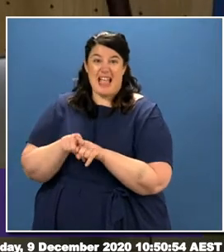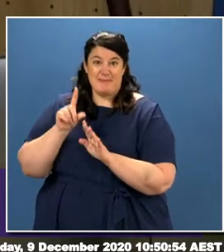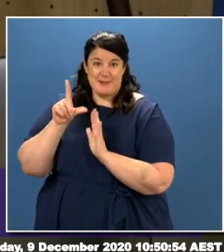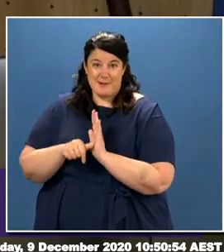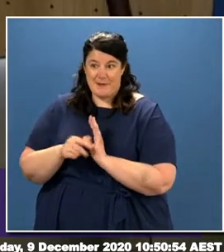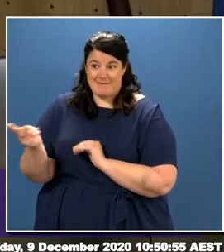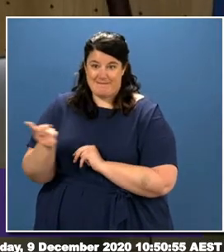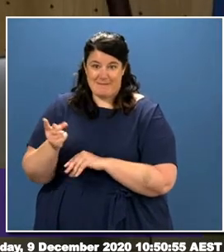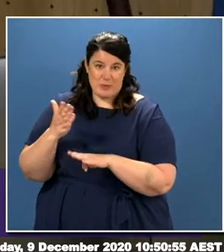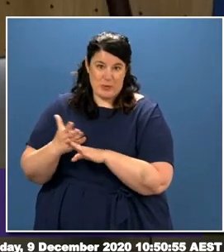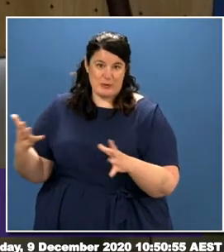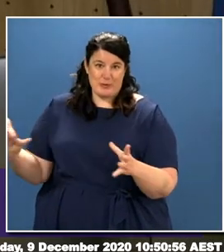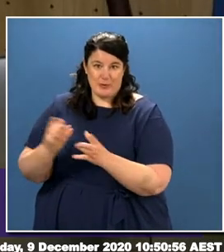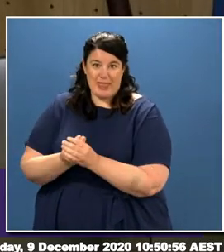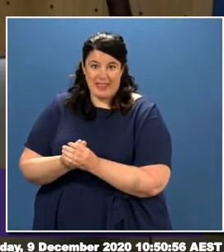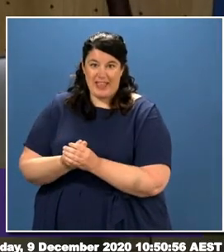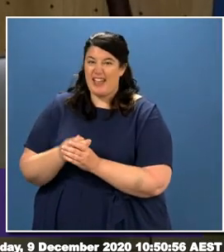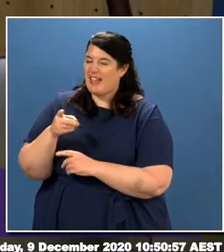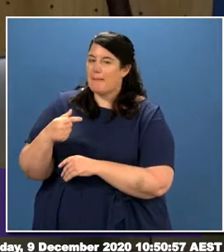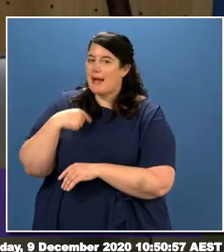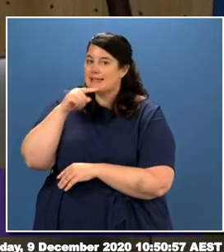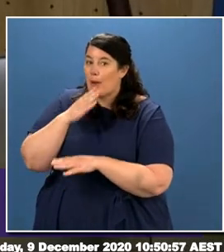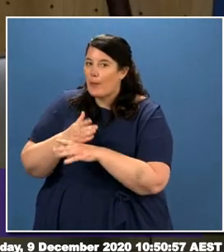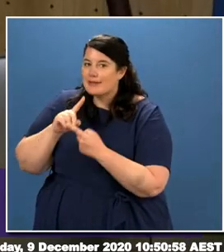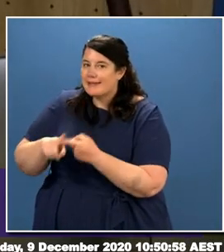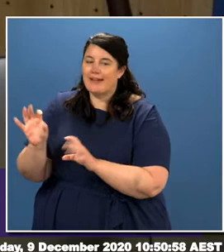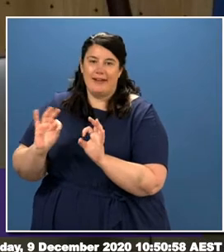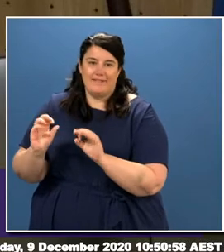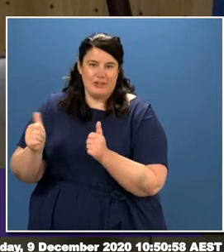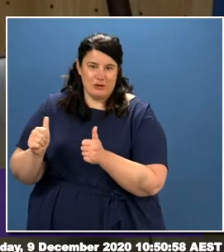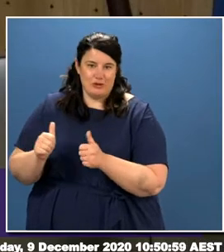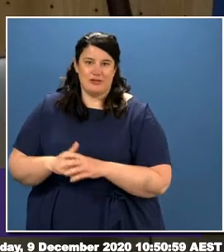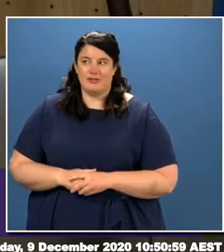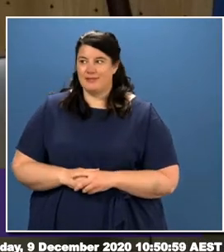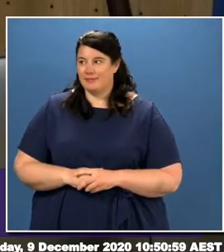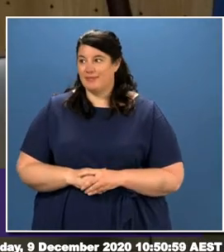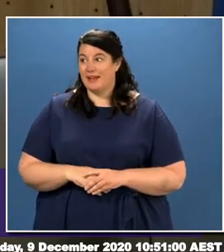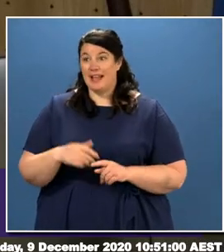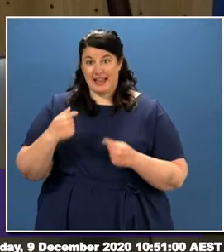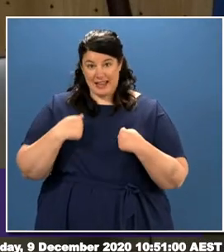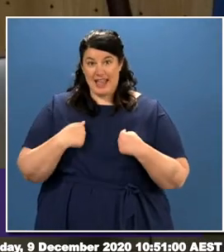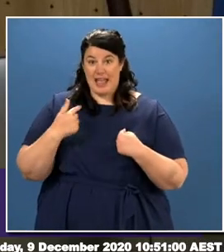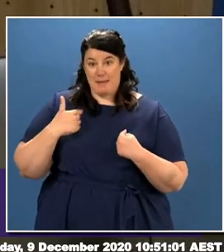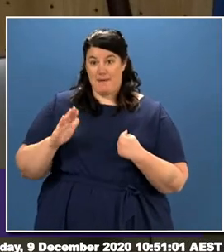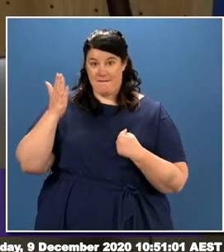you were working there, although he is no longer there. And I should say I was a judge in the Supreme Court of Queensland in